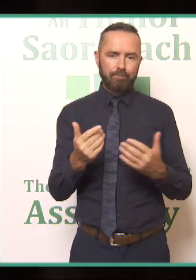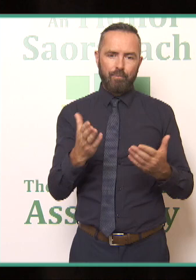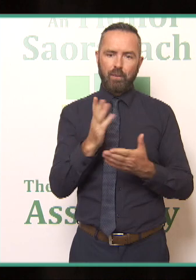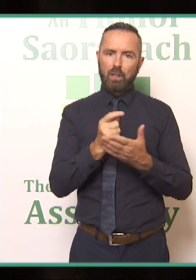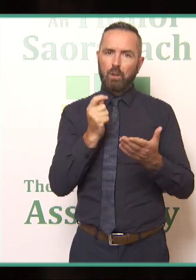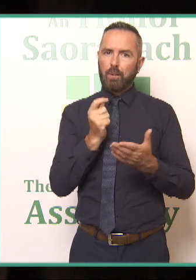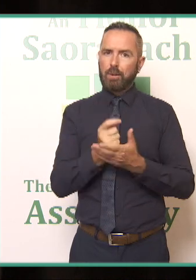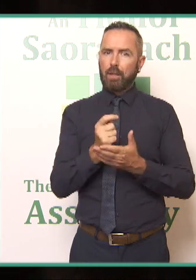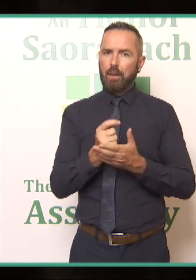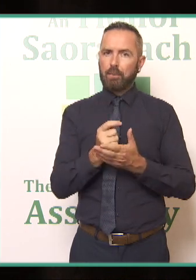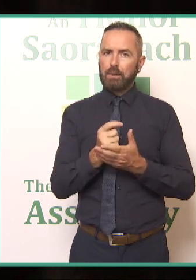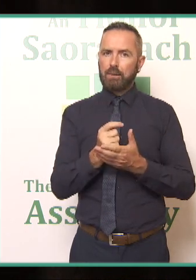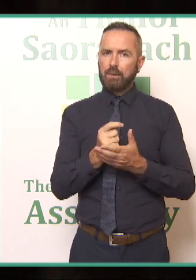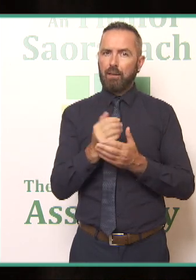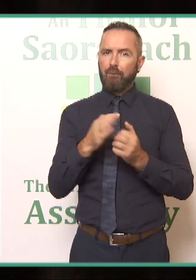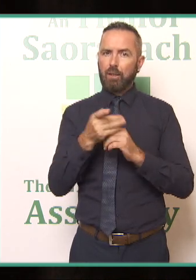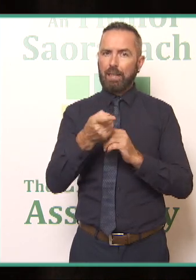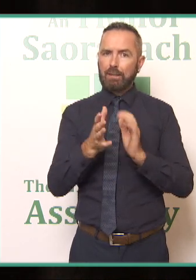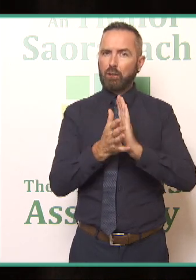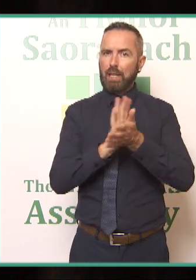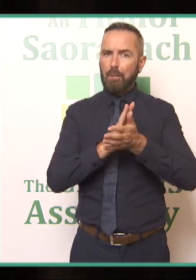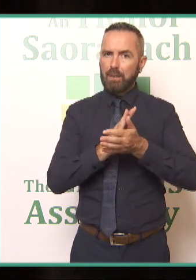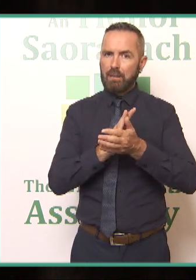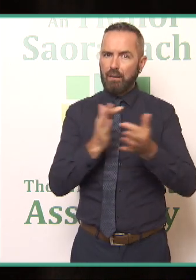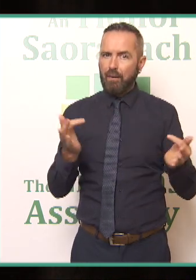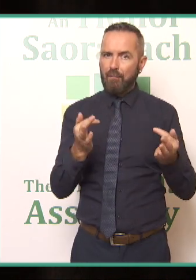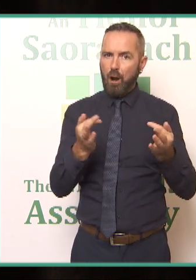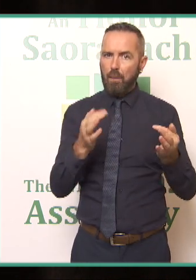the environment but actually understanding why they do what they do and I think we've been